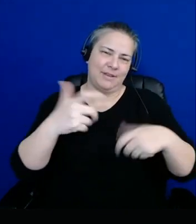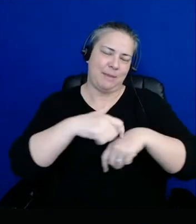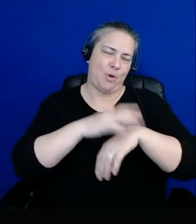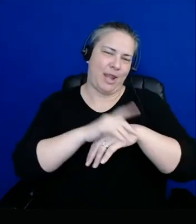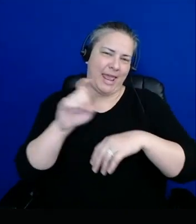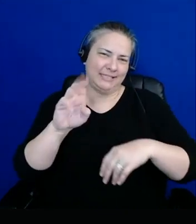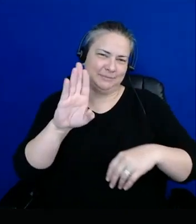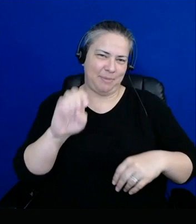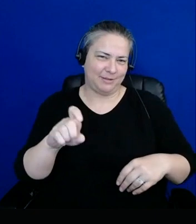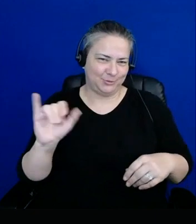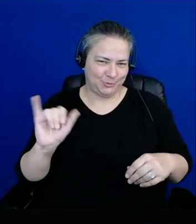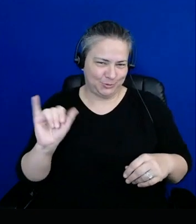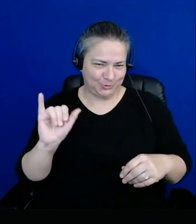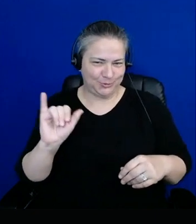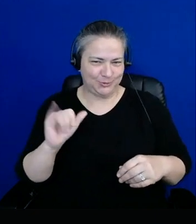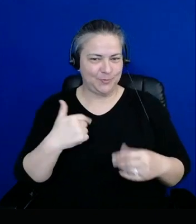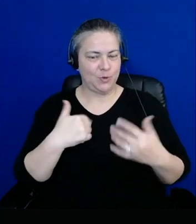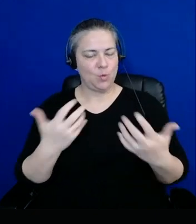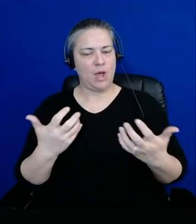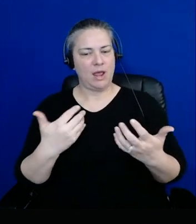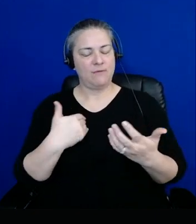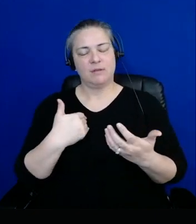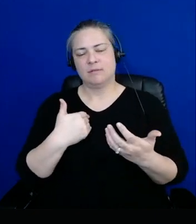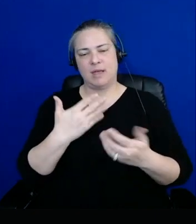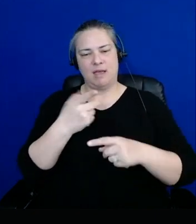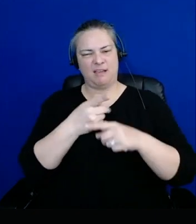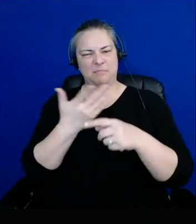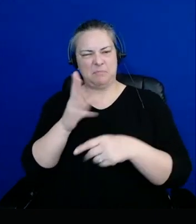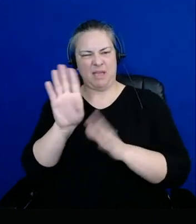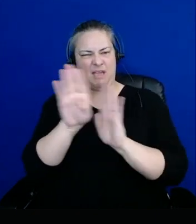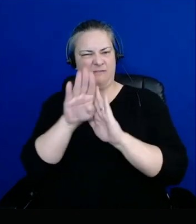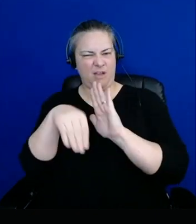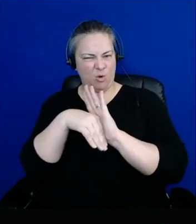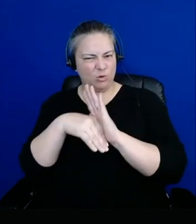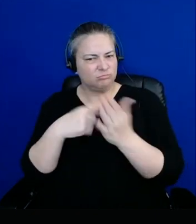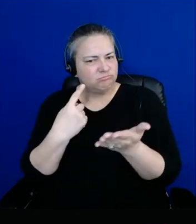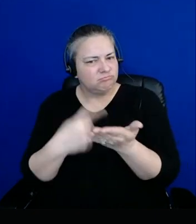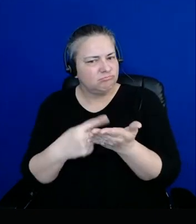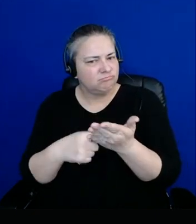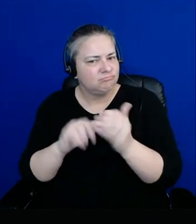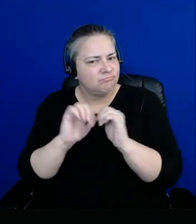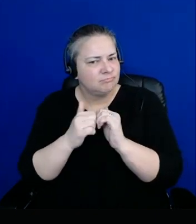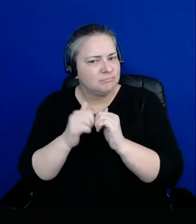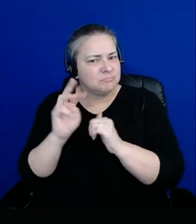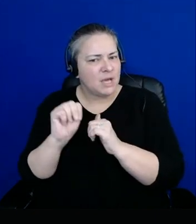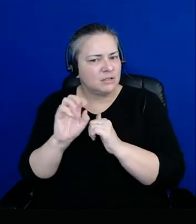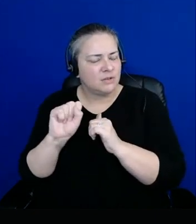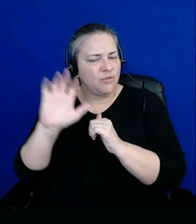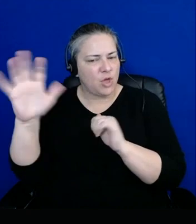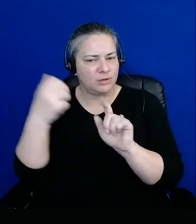well. I'd like to spend the next half hour talking with you about Microsoft's expanding and accelerating game